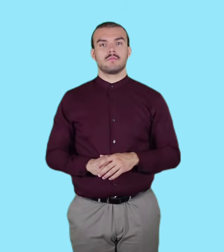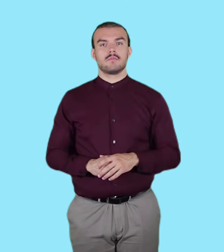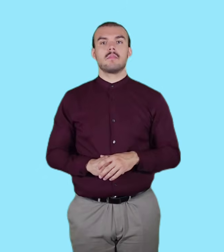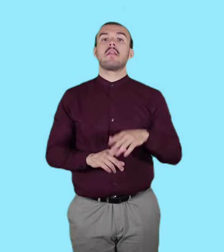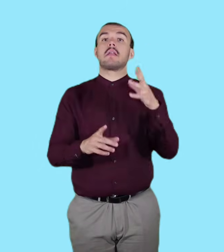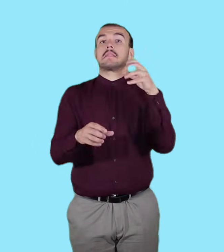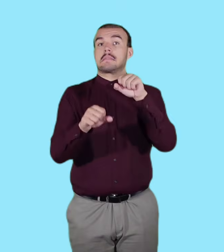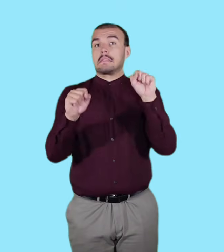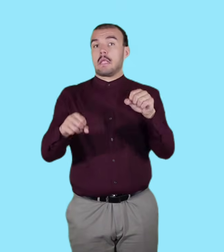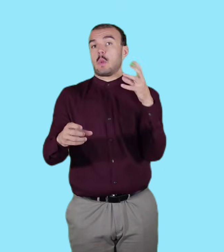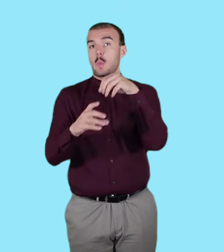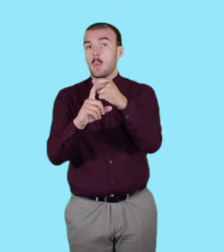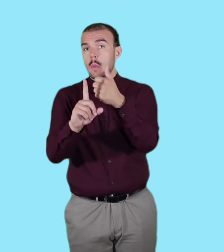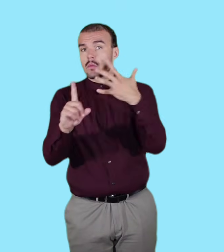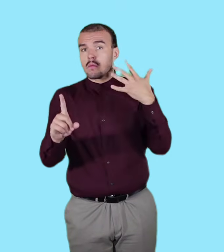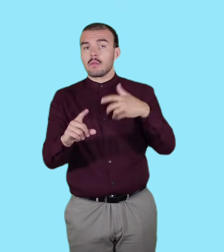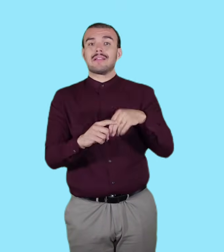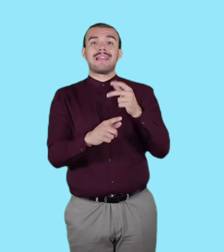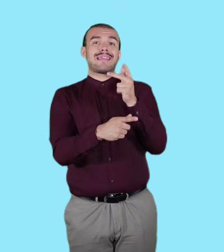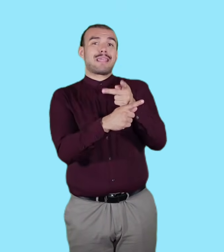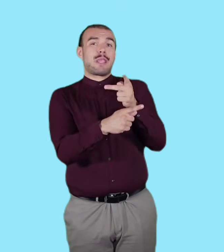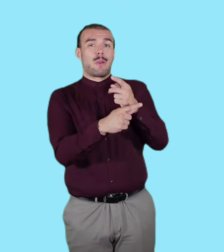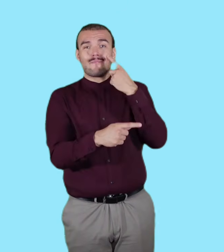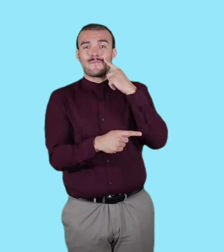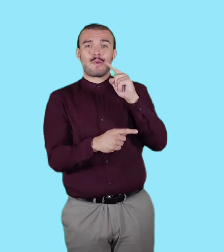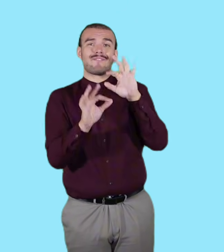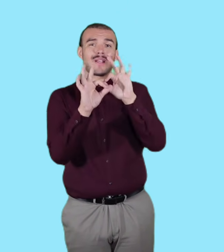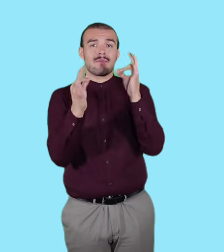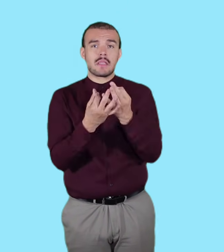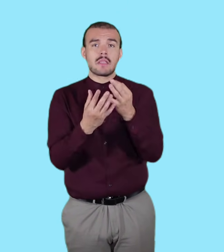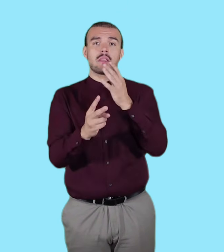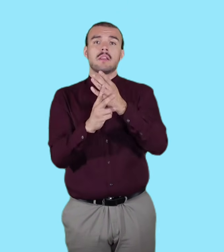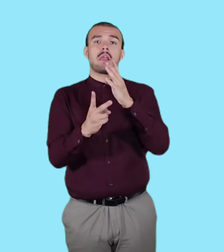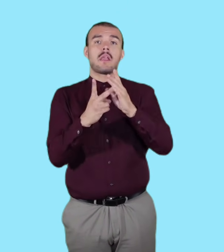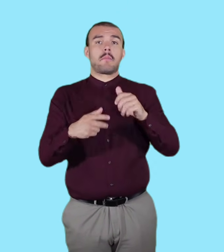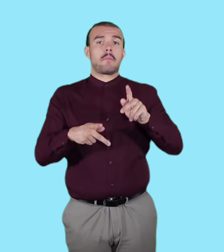This can include caring for relatives, people you live with,